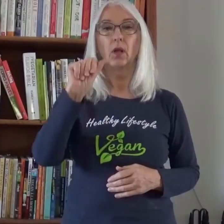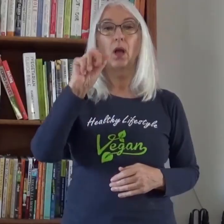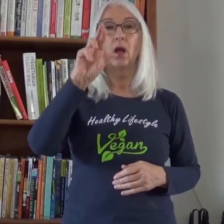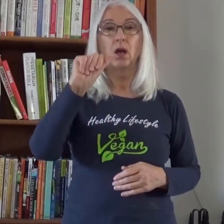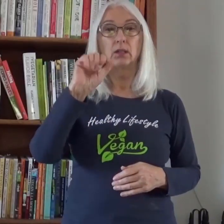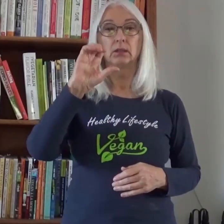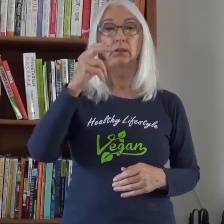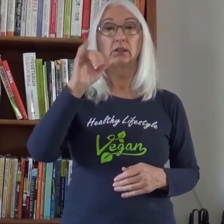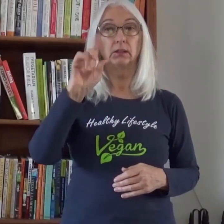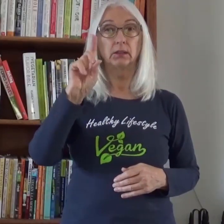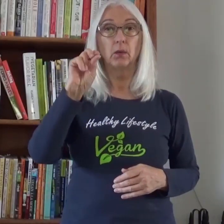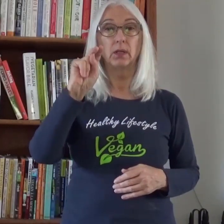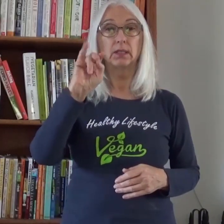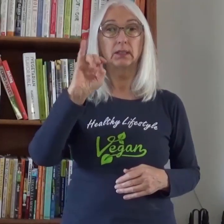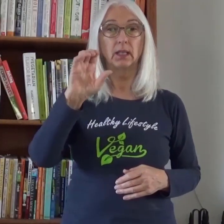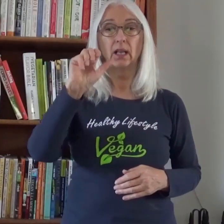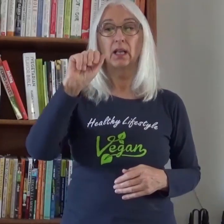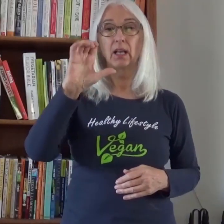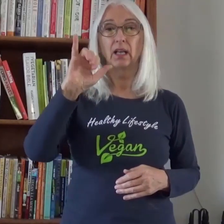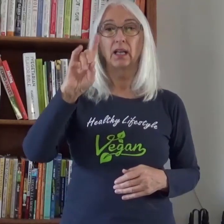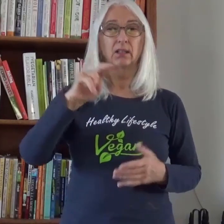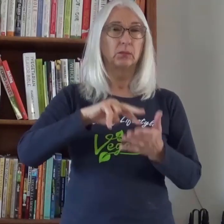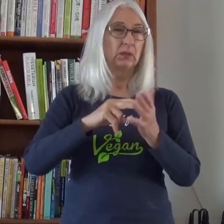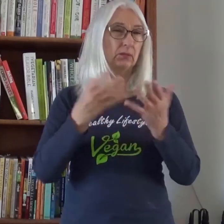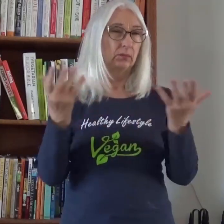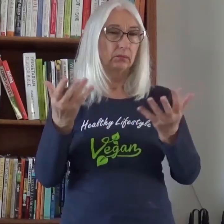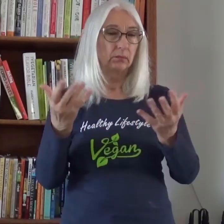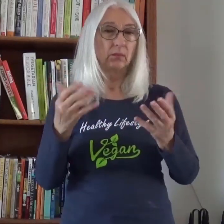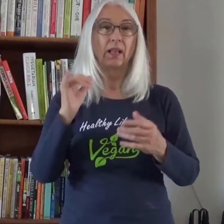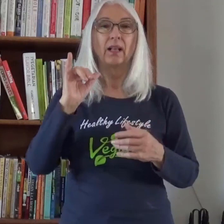Arachidonic Acid. What does it mean?